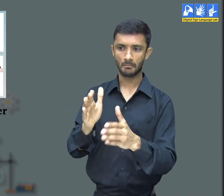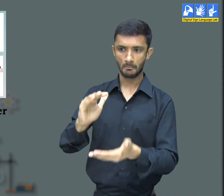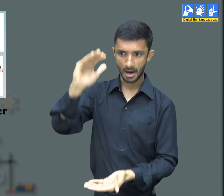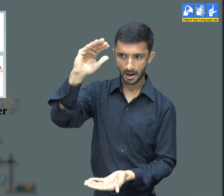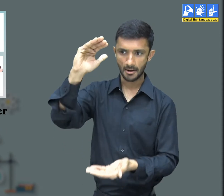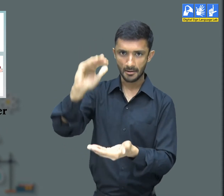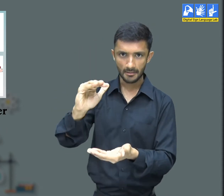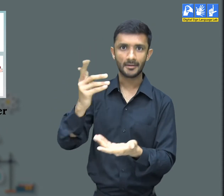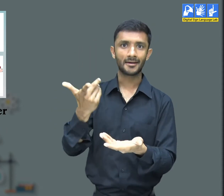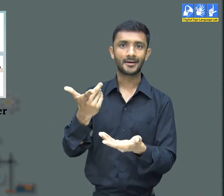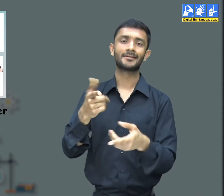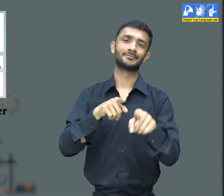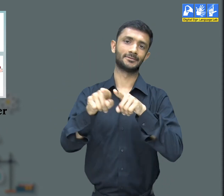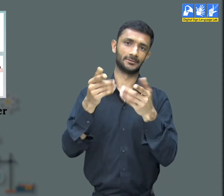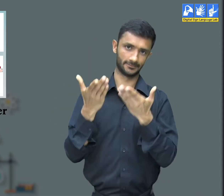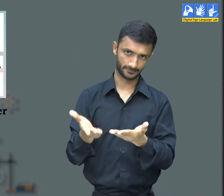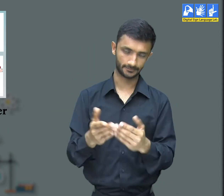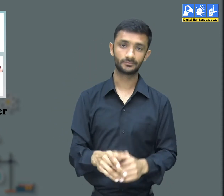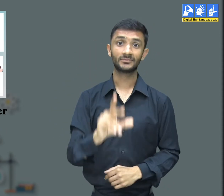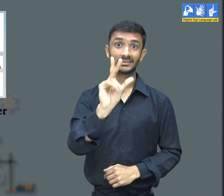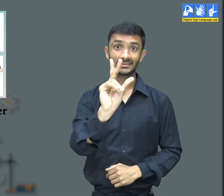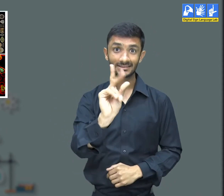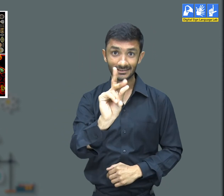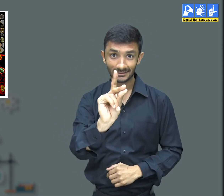Its height, weight and shape.